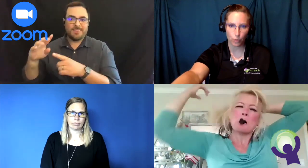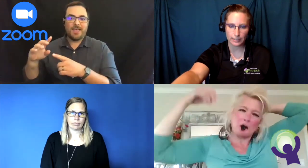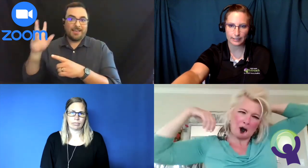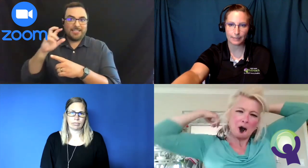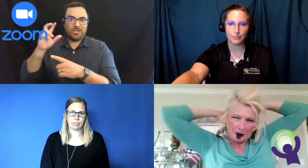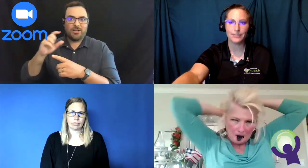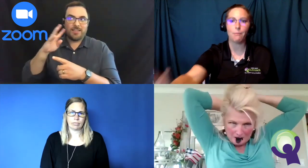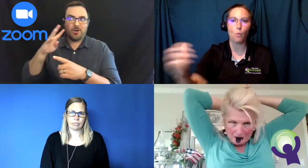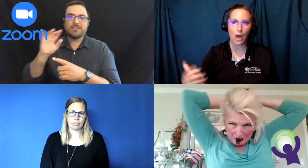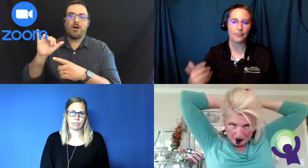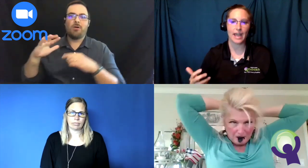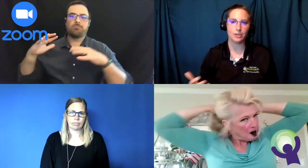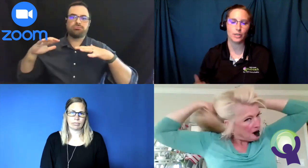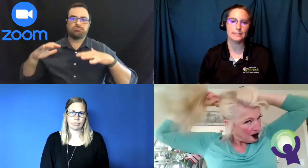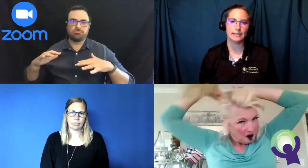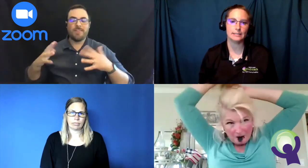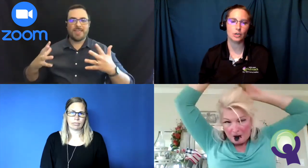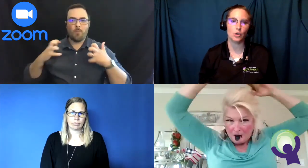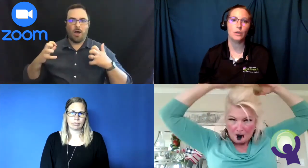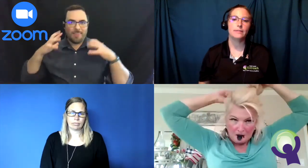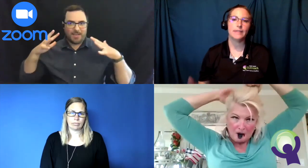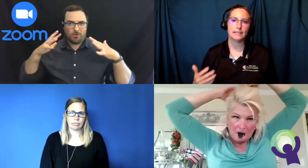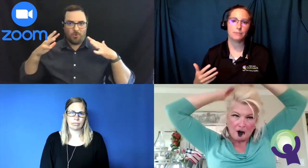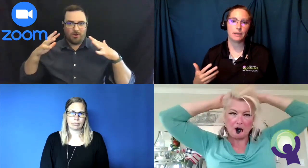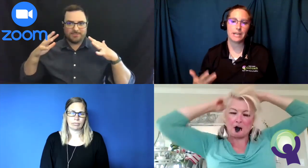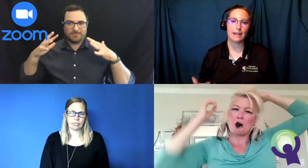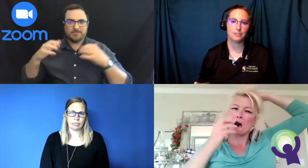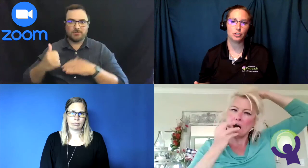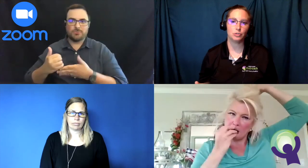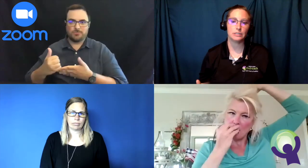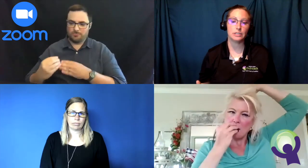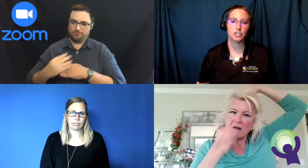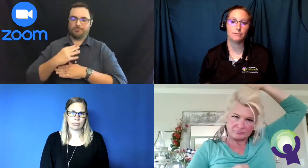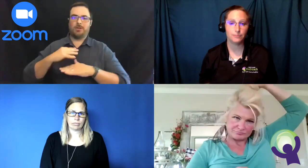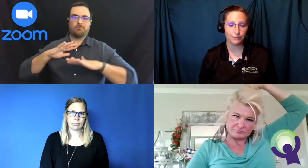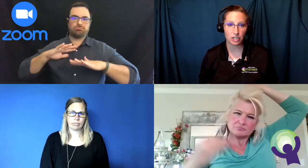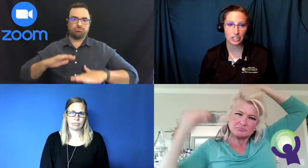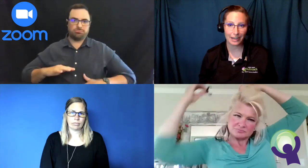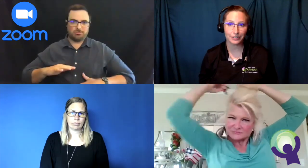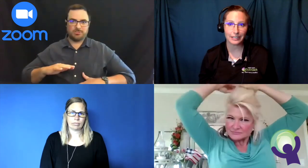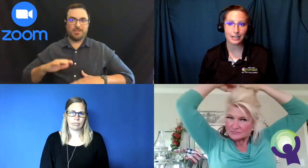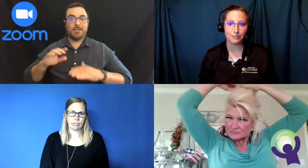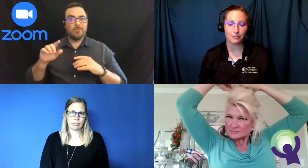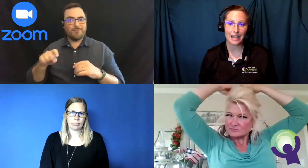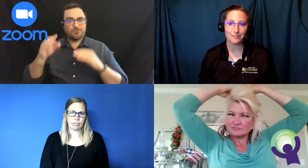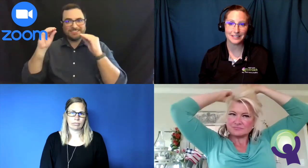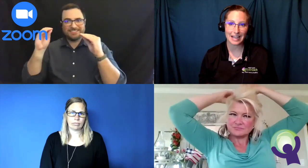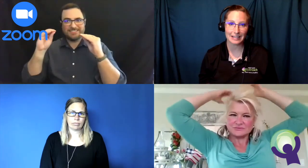noise. Some of them want that noise and so that's when we have to teach them the functionality of life is that